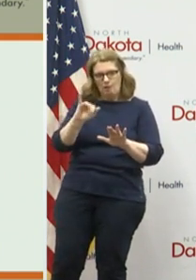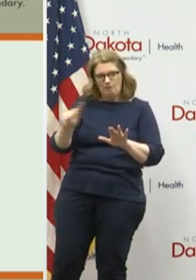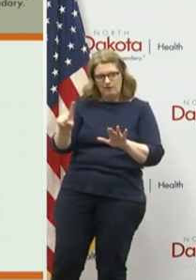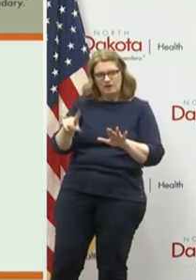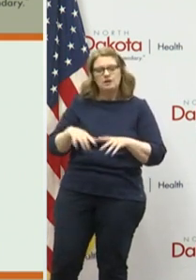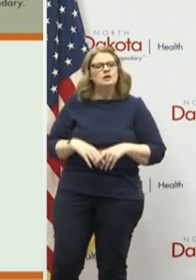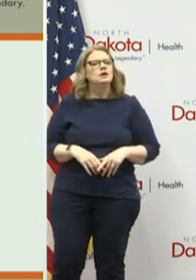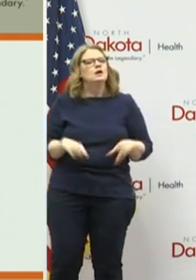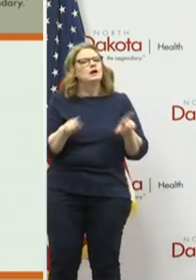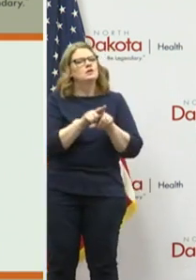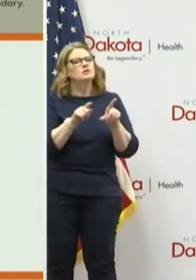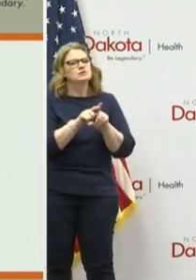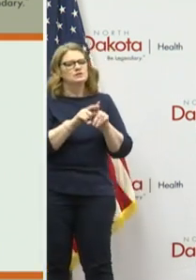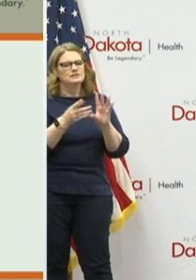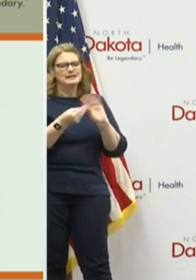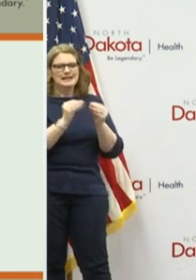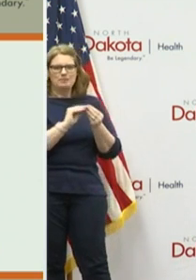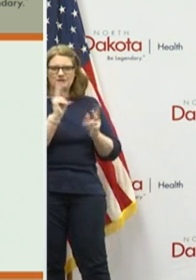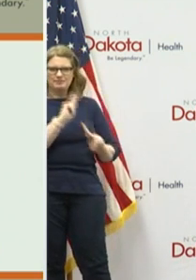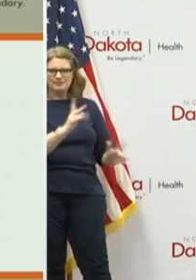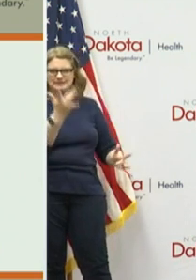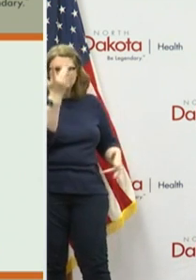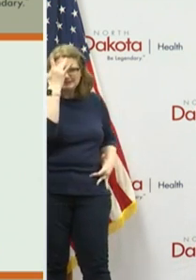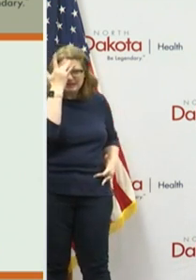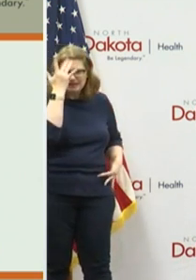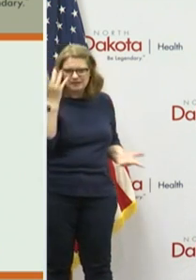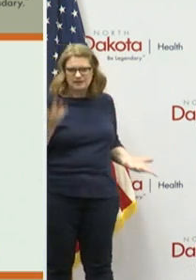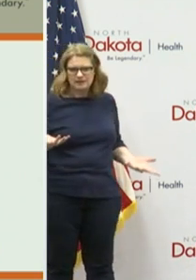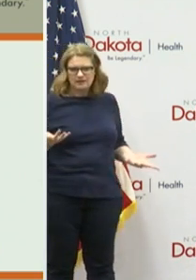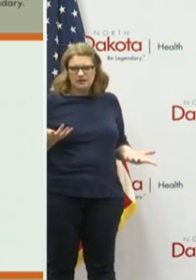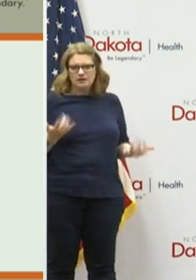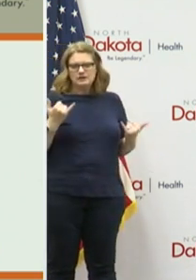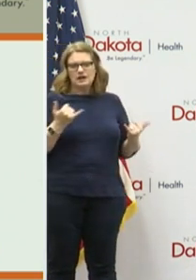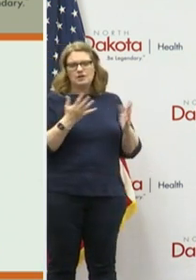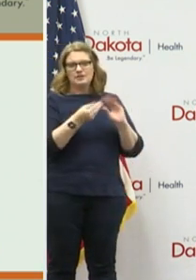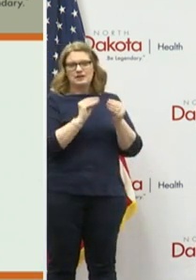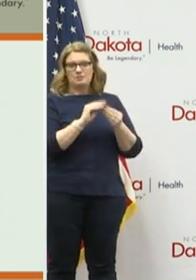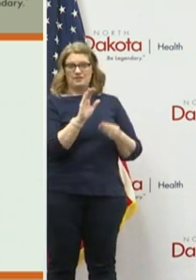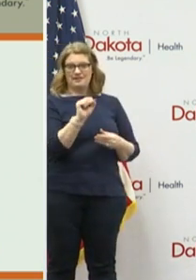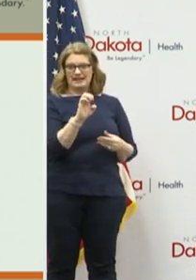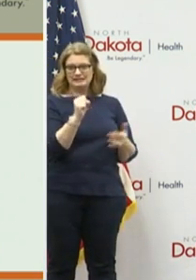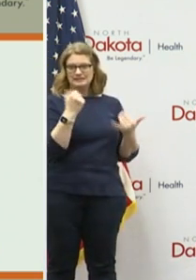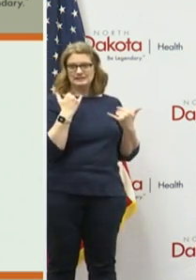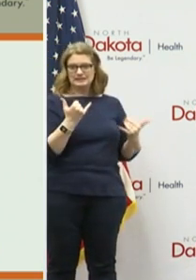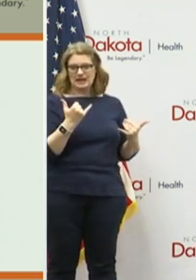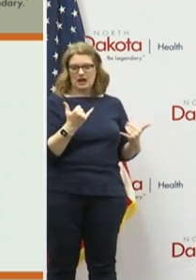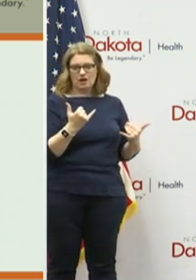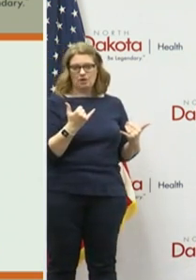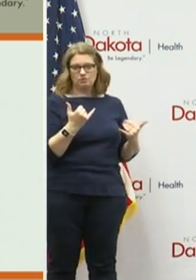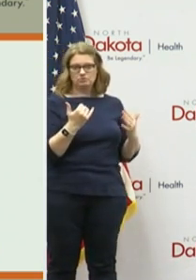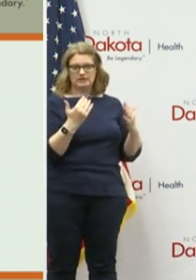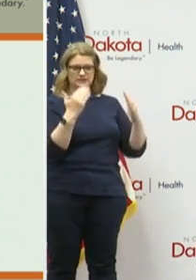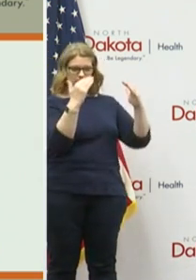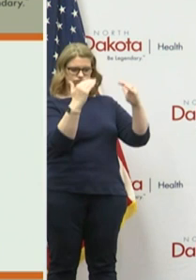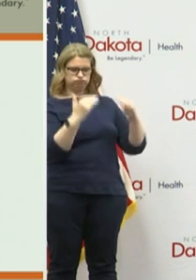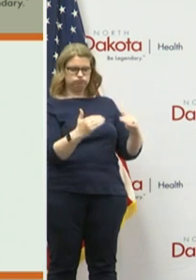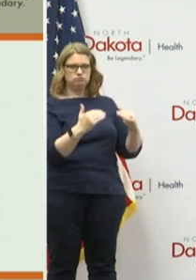CAPACITY IN THE STATE GOING TOWARDS COVID, WHICH IS GREAT. AND IN TERMS OF, YOU KNOW, LOW